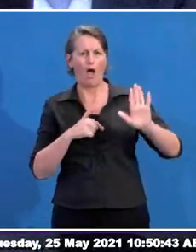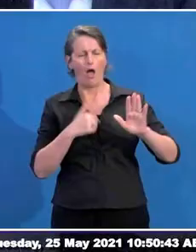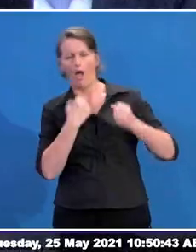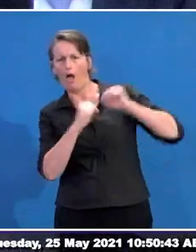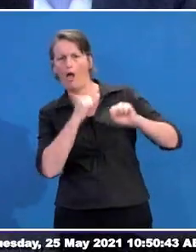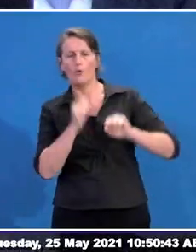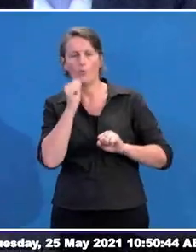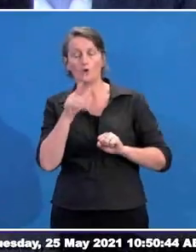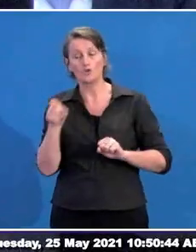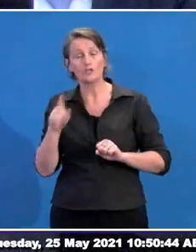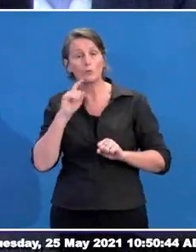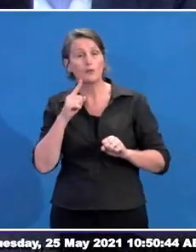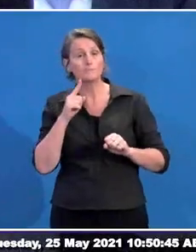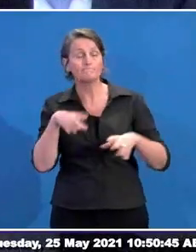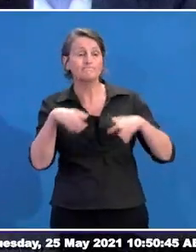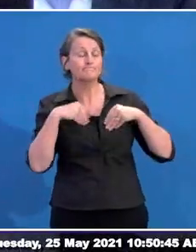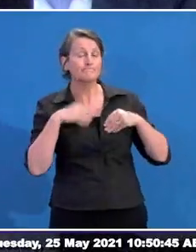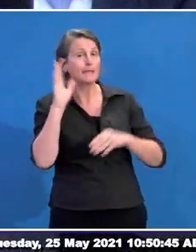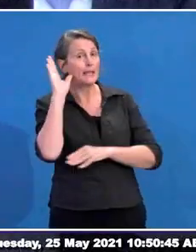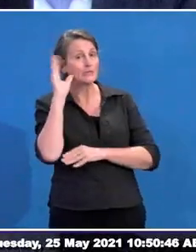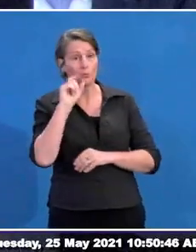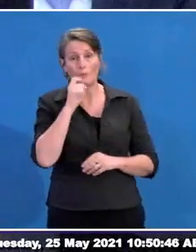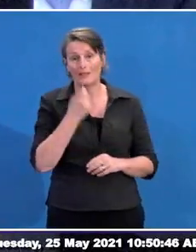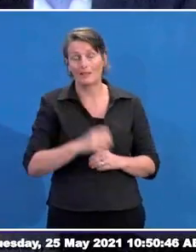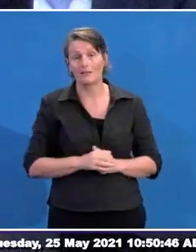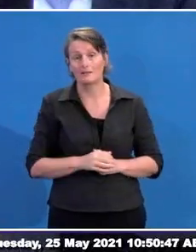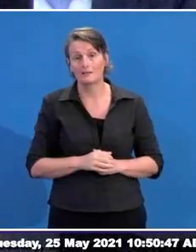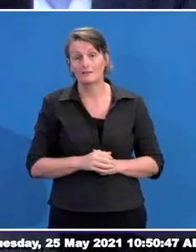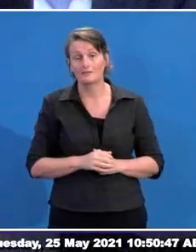She listens. Like, when, obviously I'm given an opportunity to speak to her.